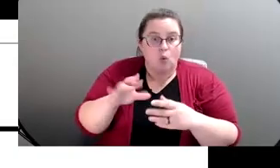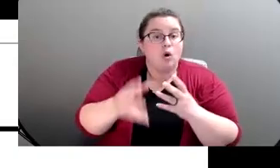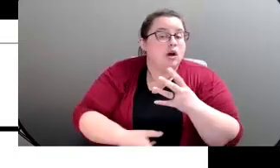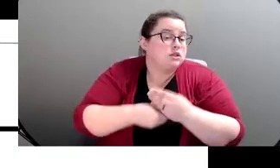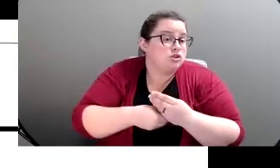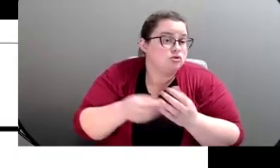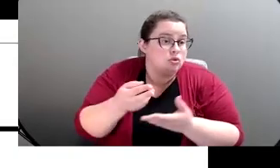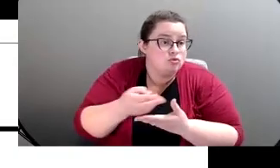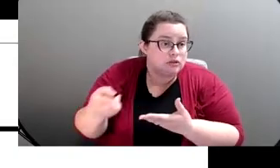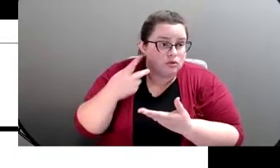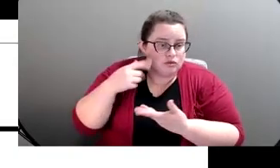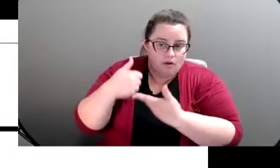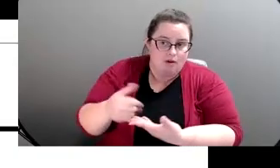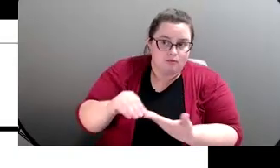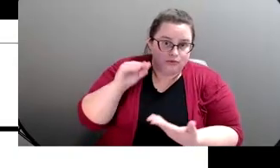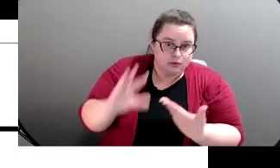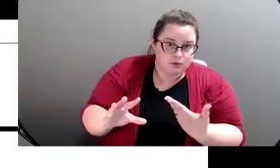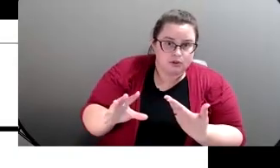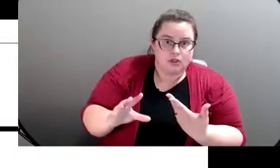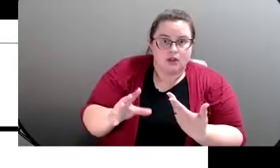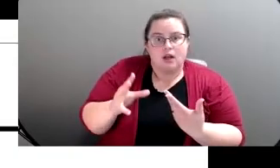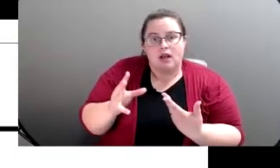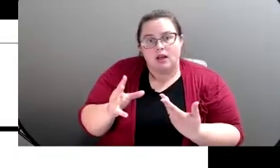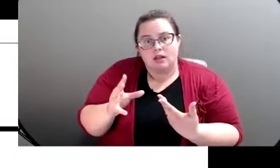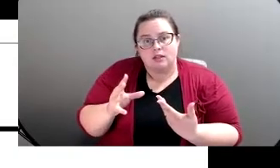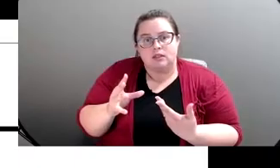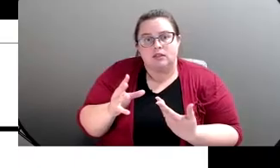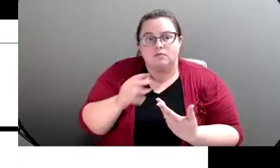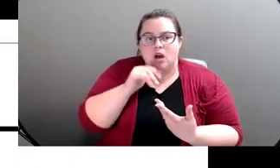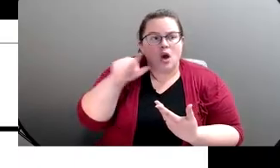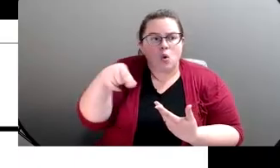that could help the student and not only for, areas